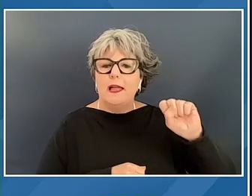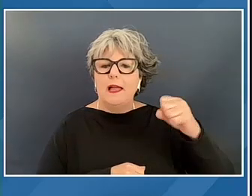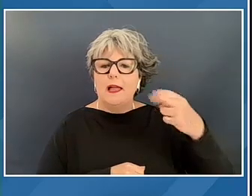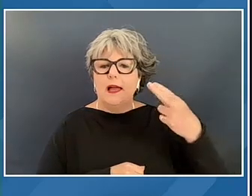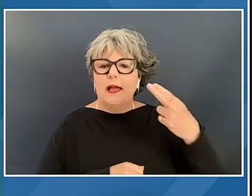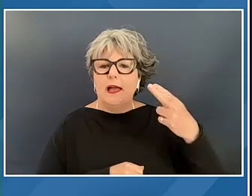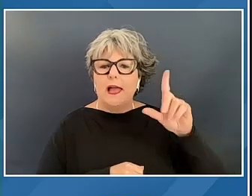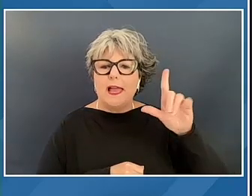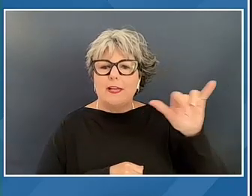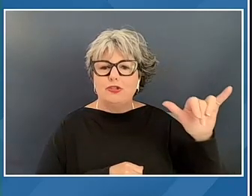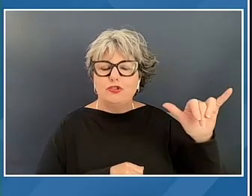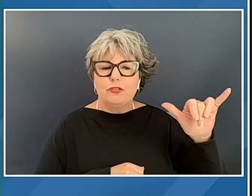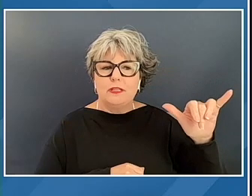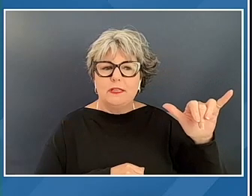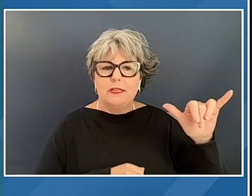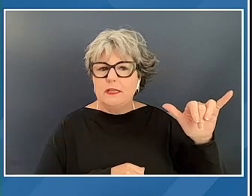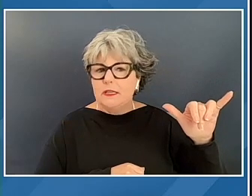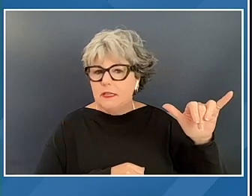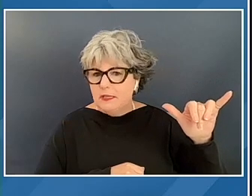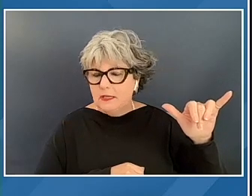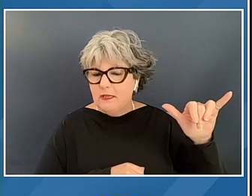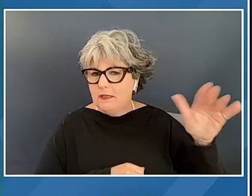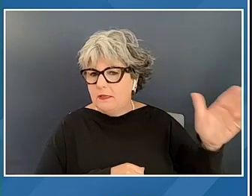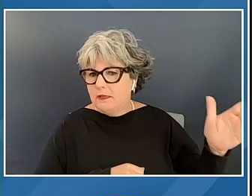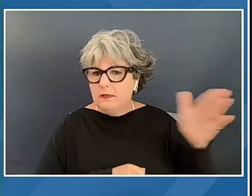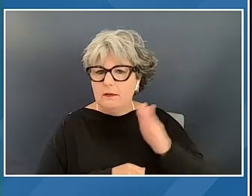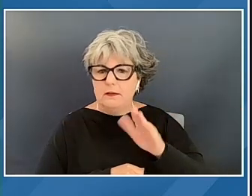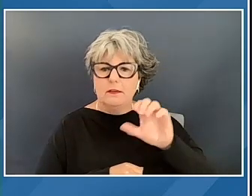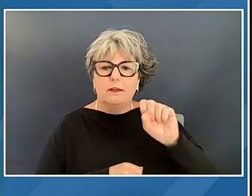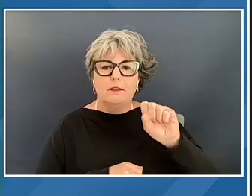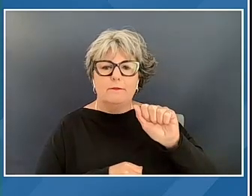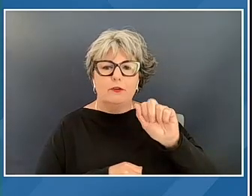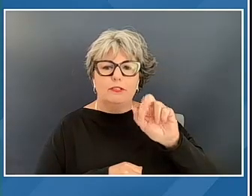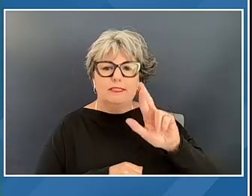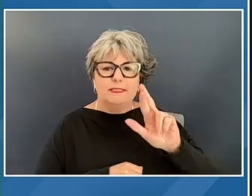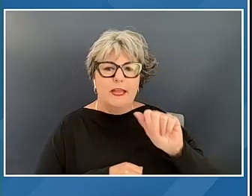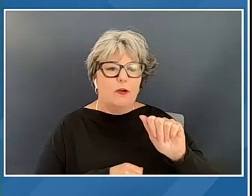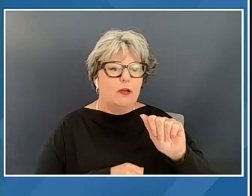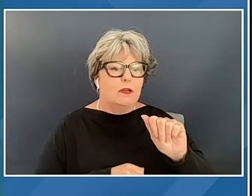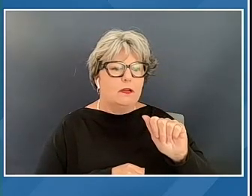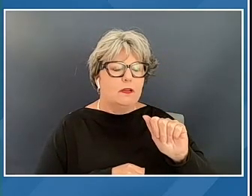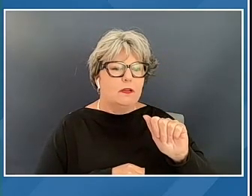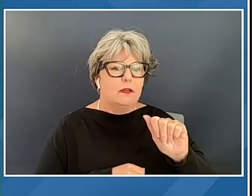Well, Sher, we'll start with you because they called on you, correct? And then do the other two and then take a